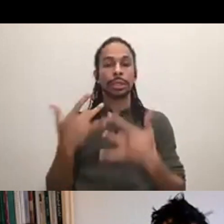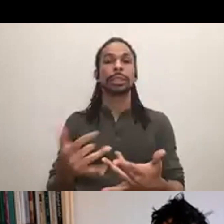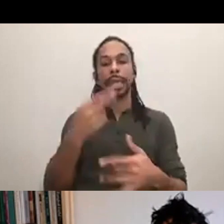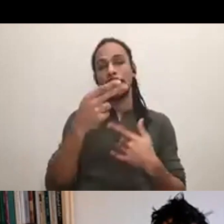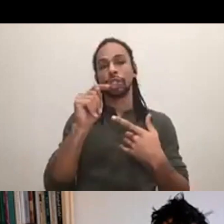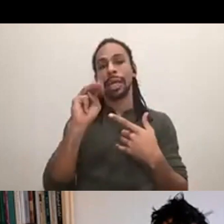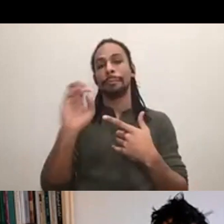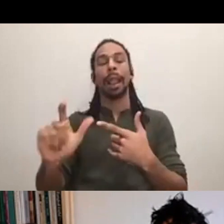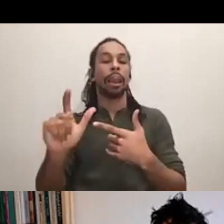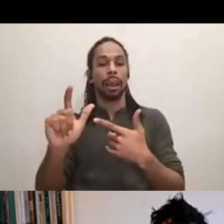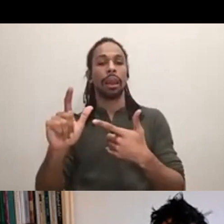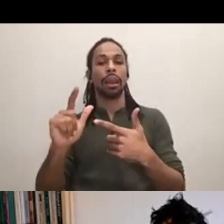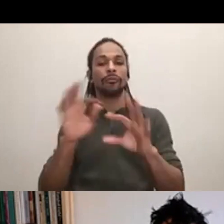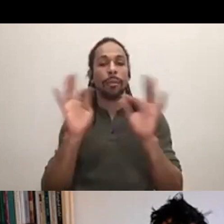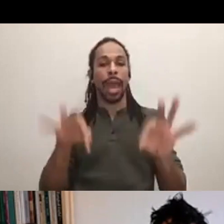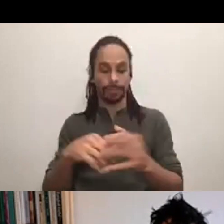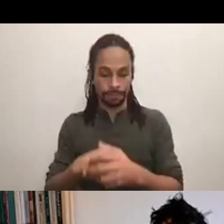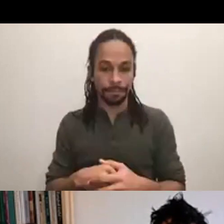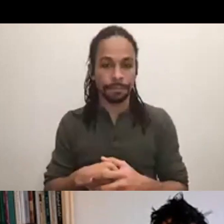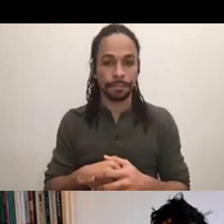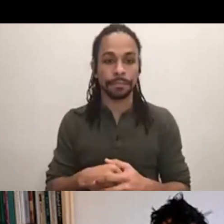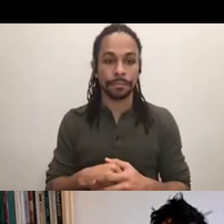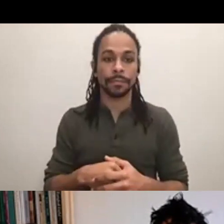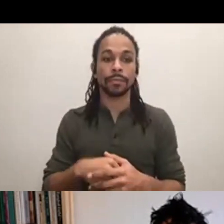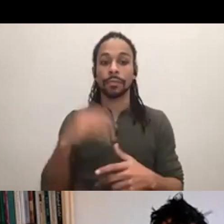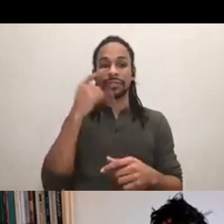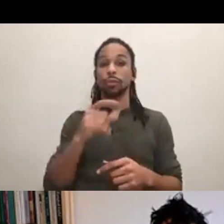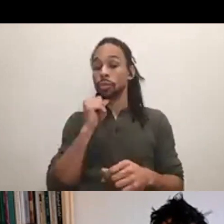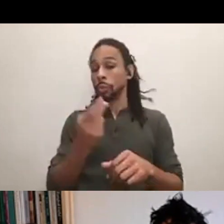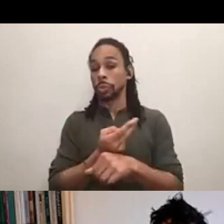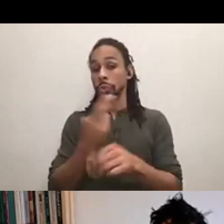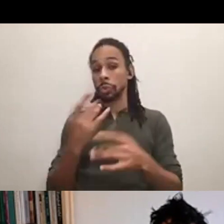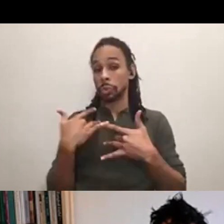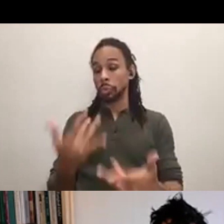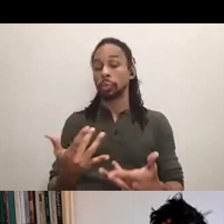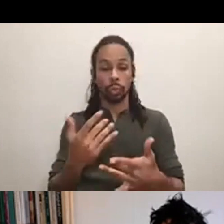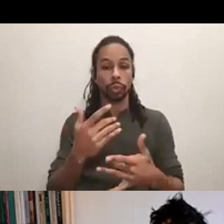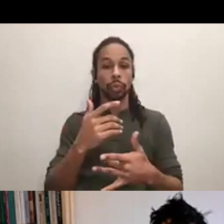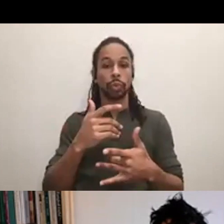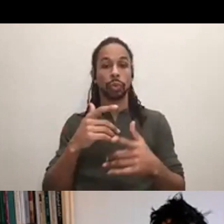you don't use screen reader software you're not just going to happen upon it in